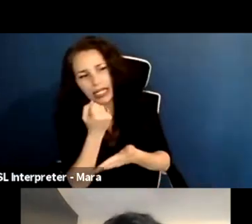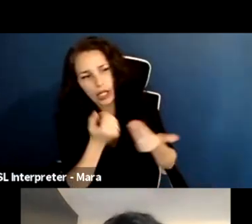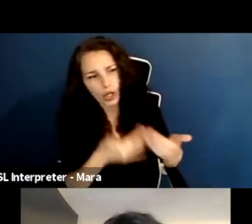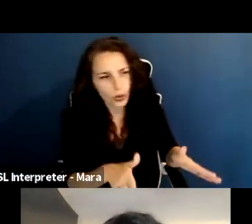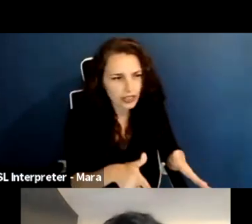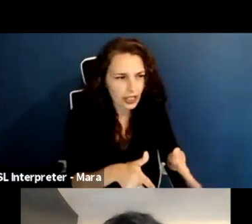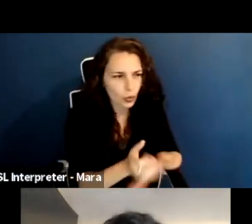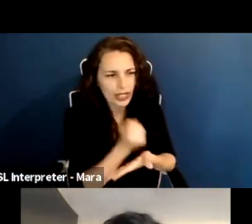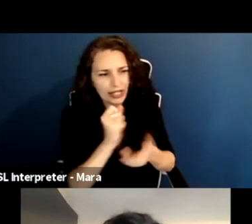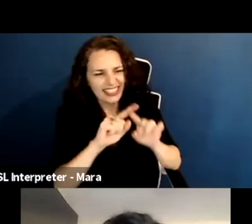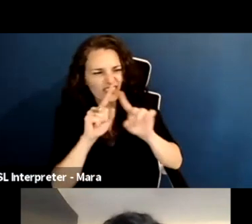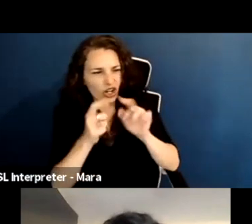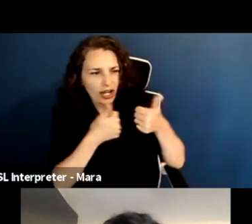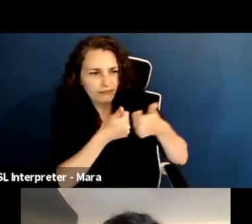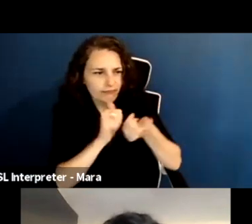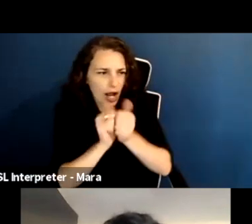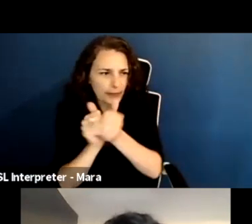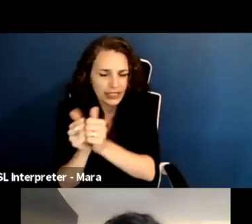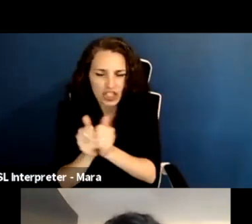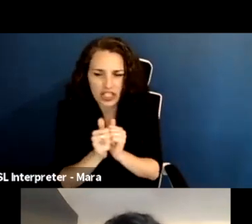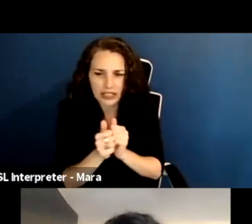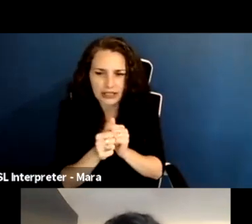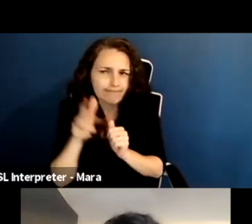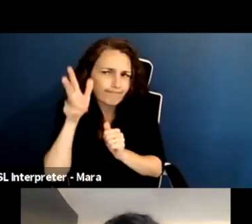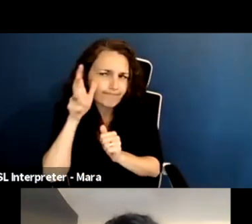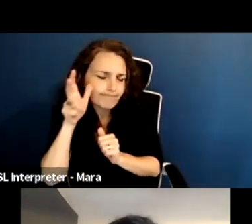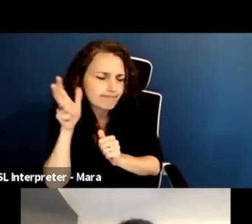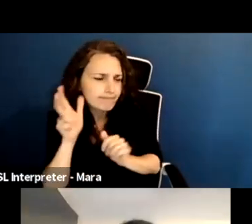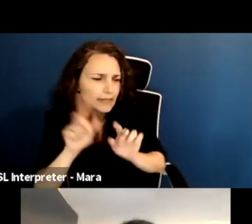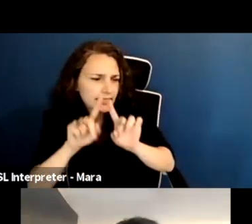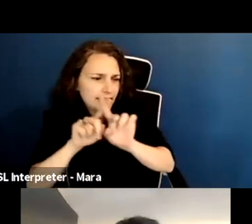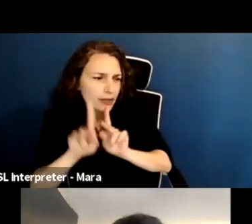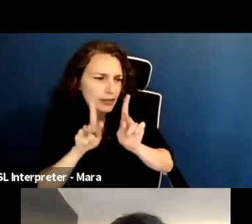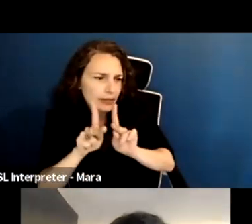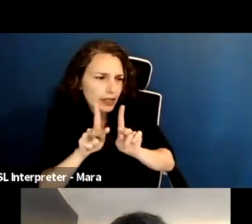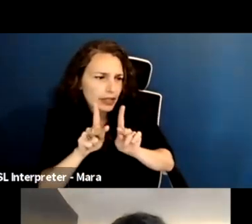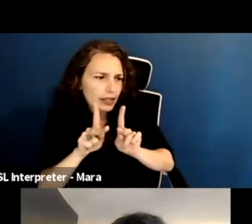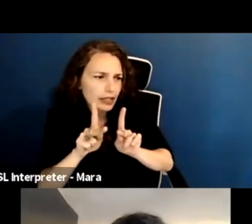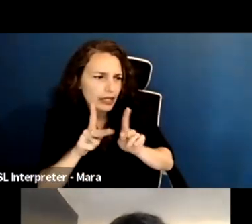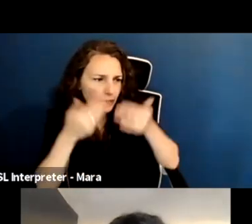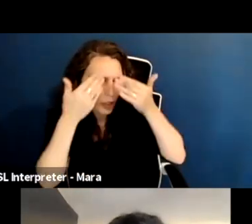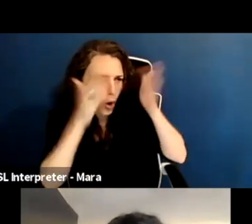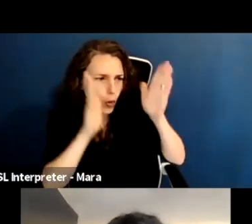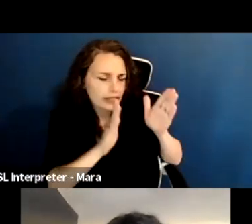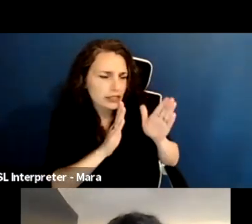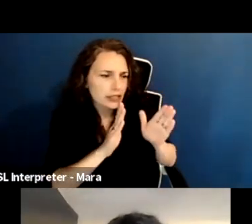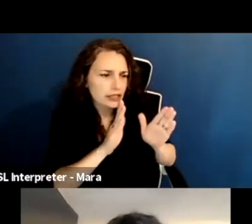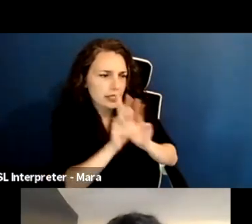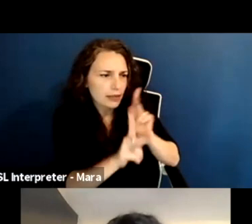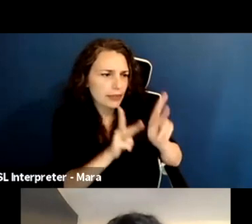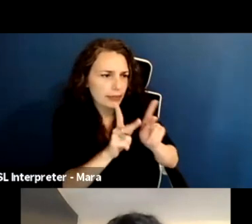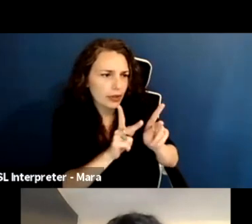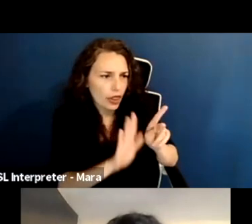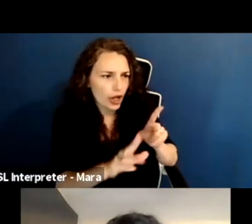and especially listening to the people here into the problems that exists here in Puerto Rico with the water crisis.